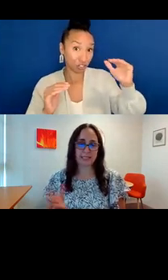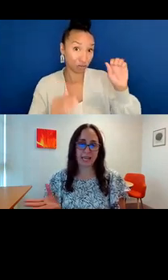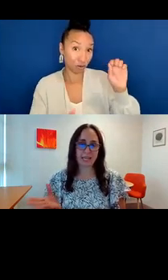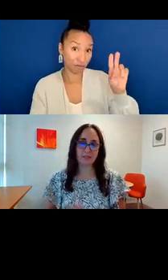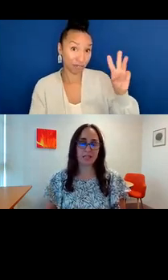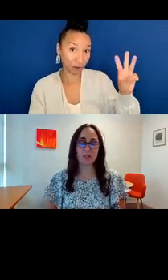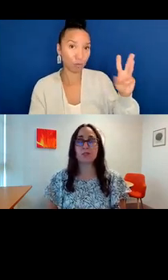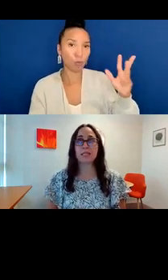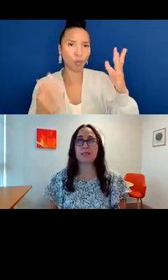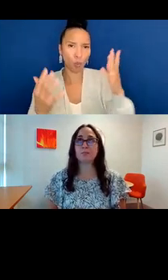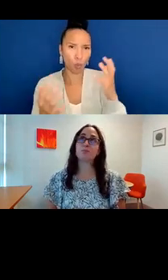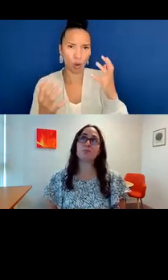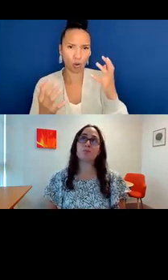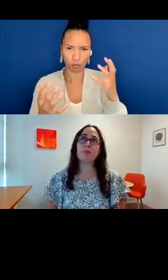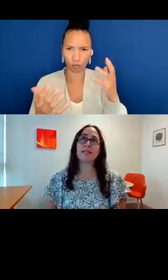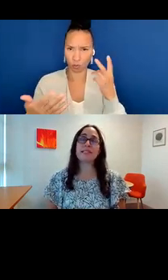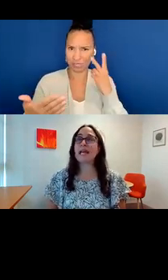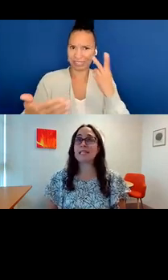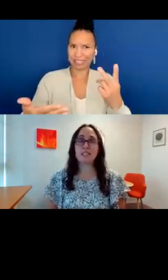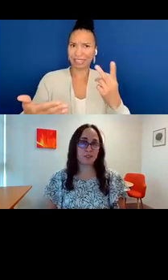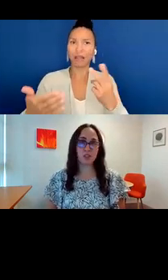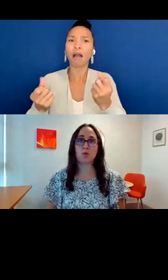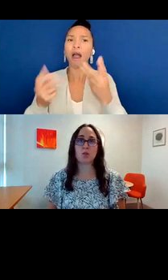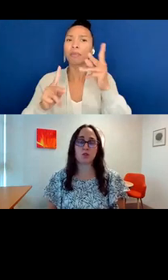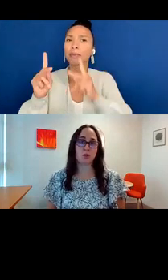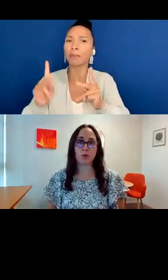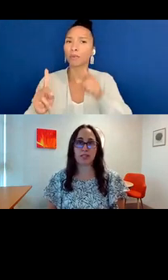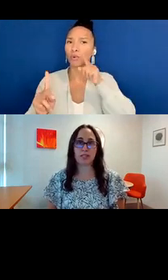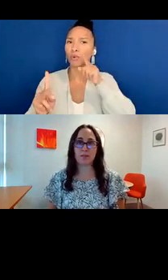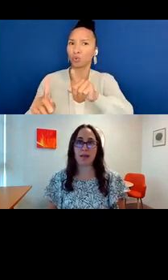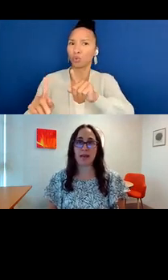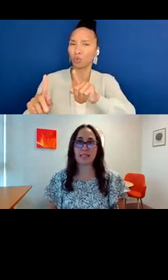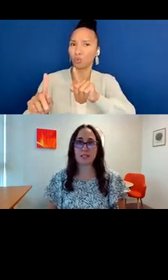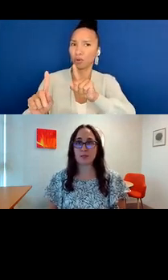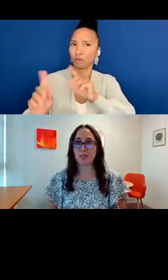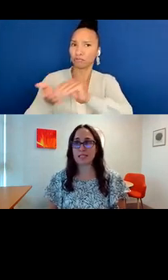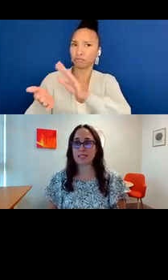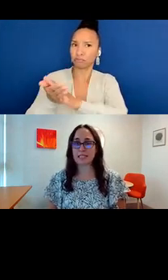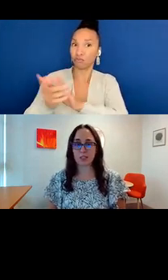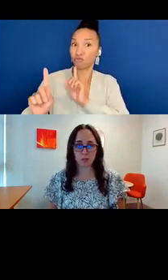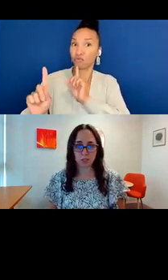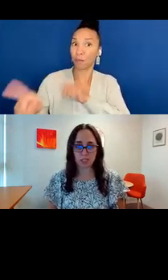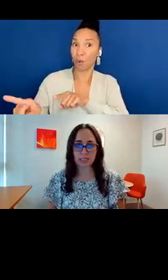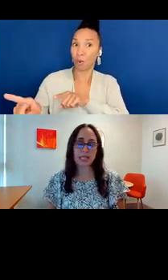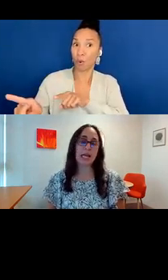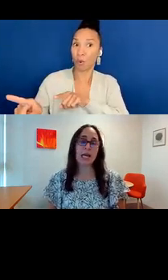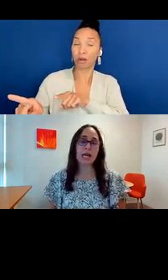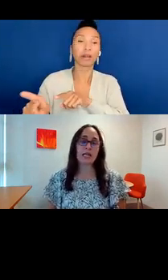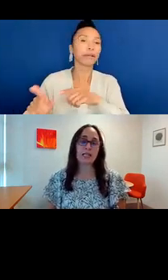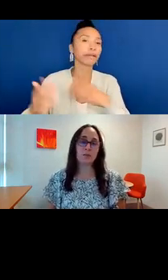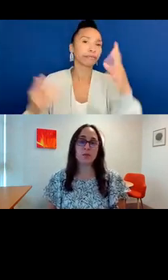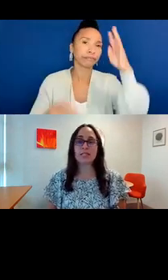And let's say, say you did 10 individuals, you reported them as experiencing sexual assault.